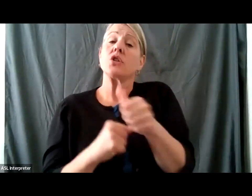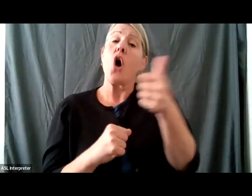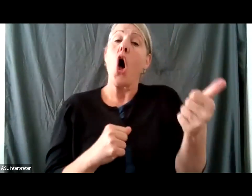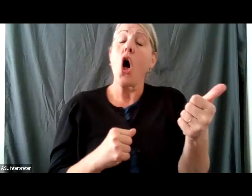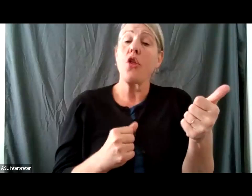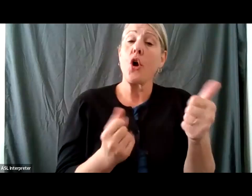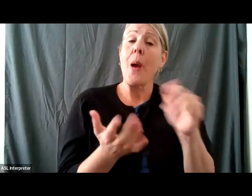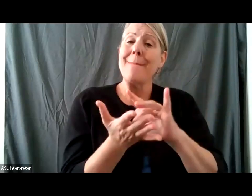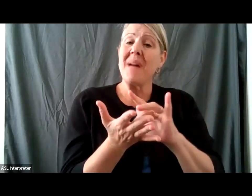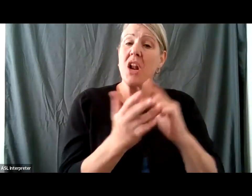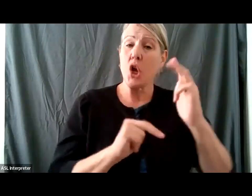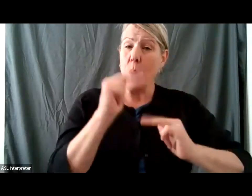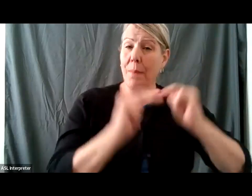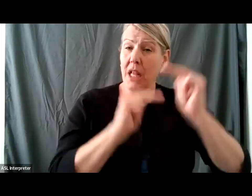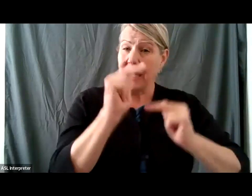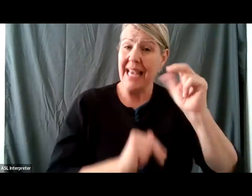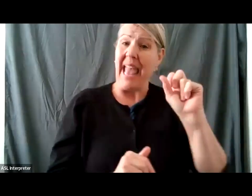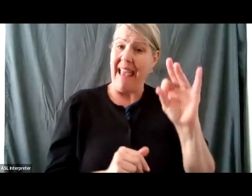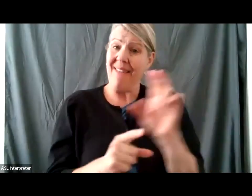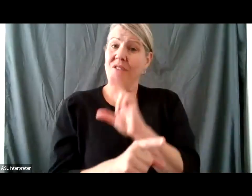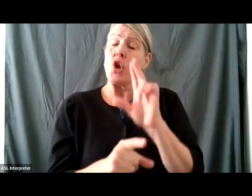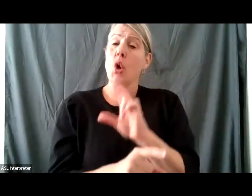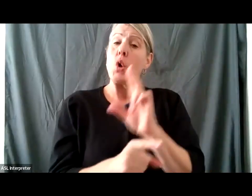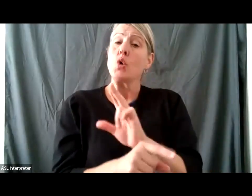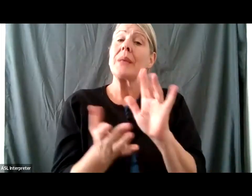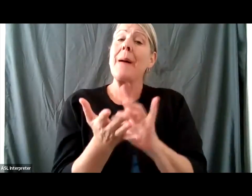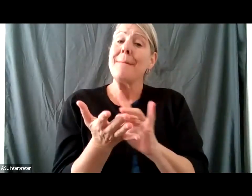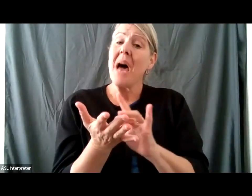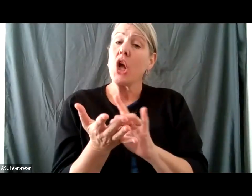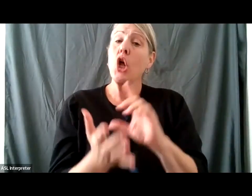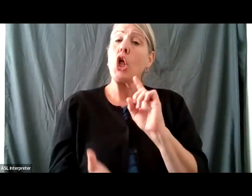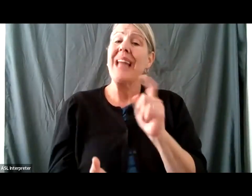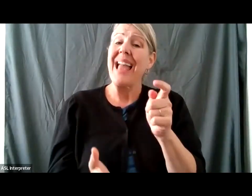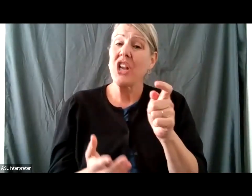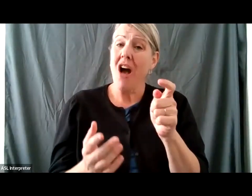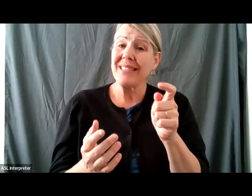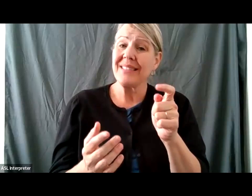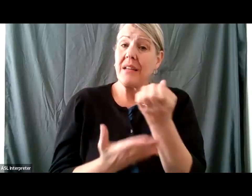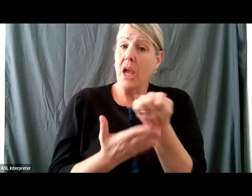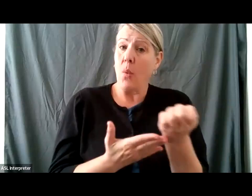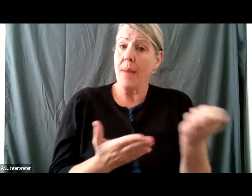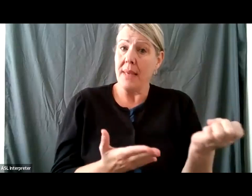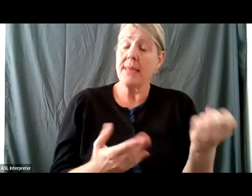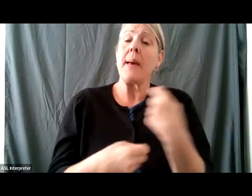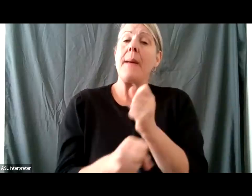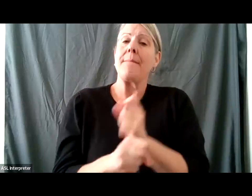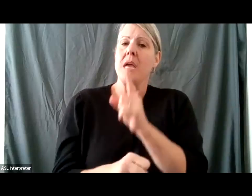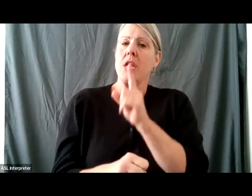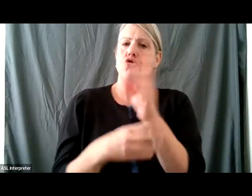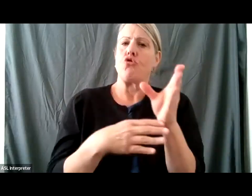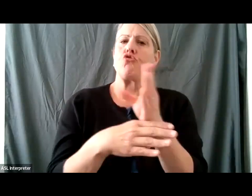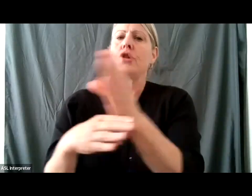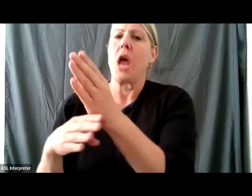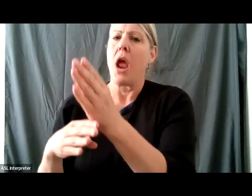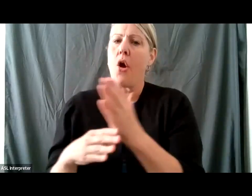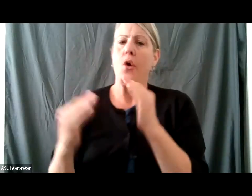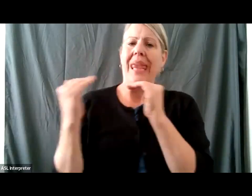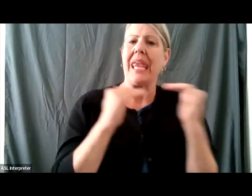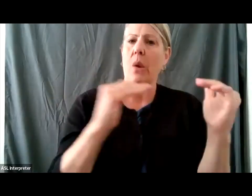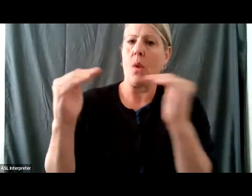use this medical diagnostic equipment disperse it in a manner that is proportionate by department.